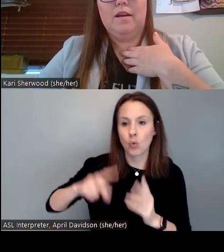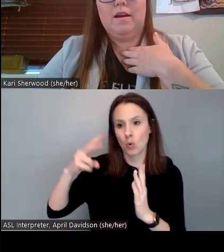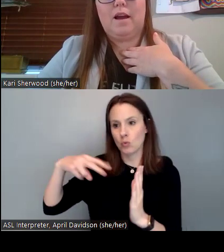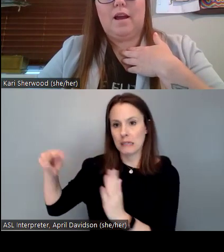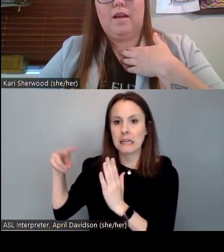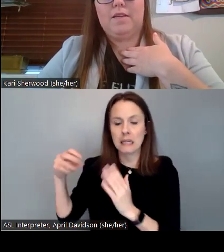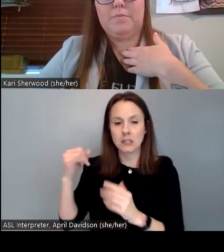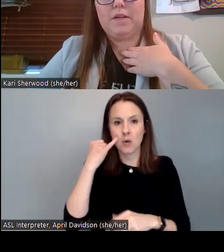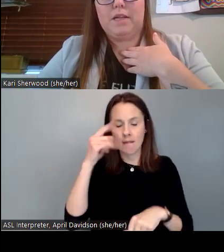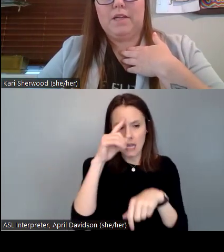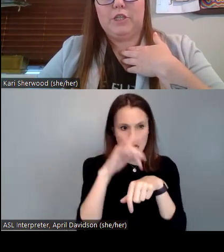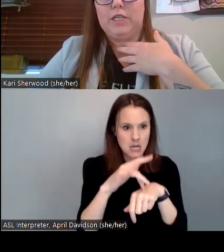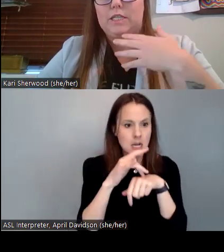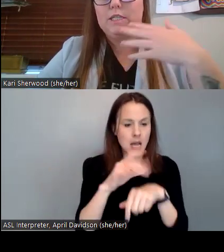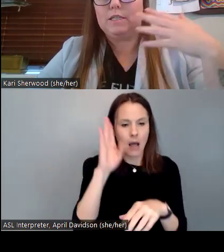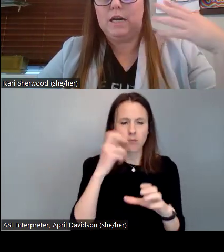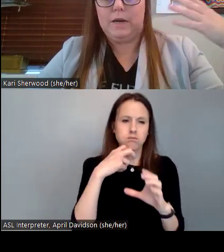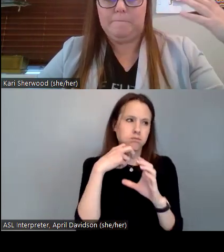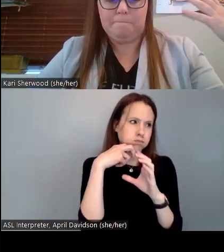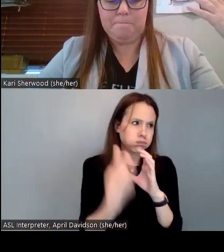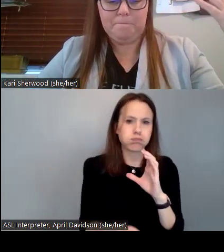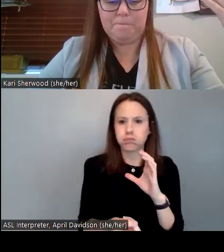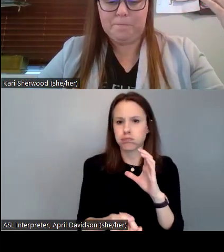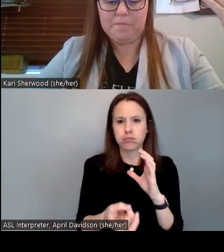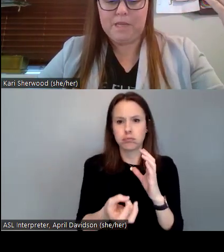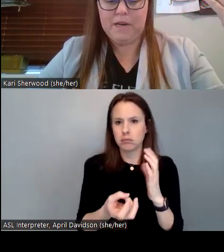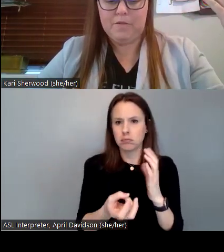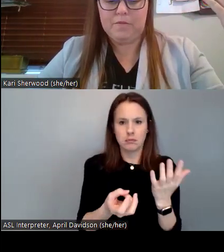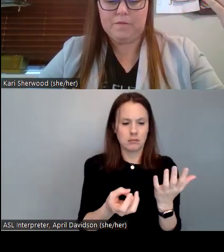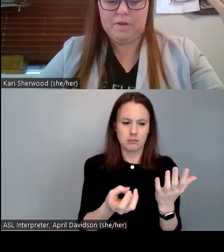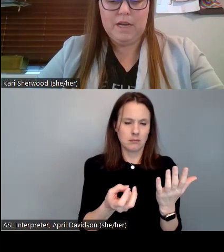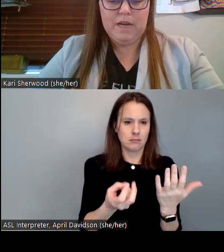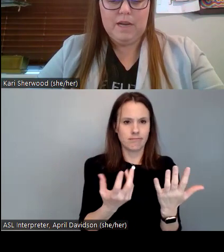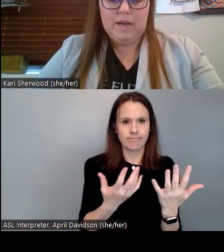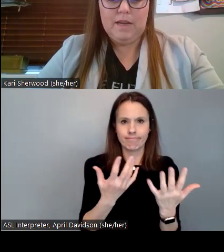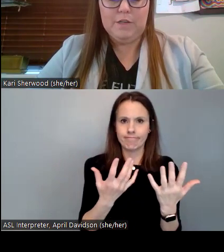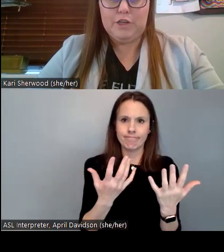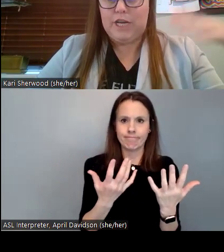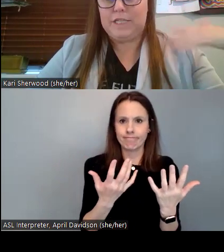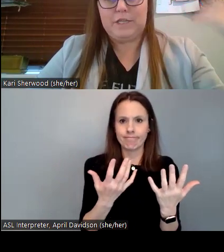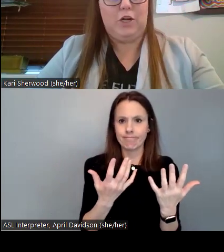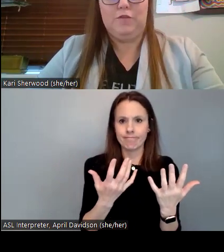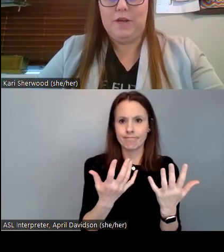I typically just, you know, ingest all of the